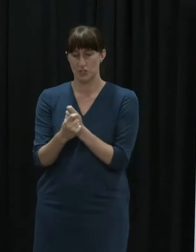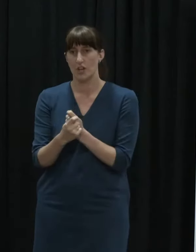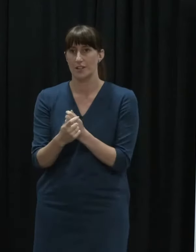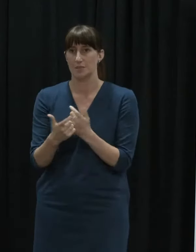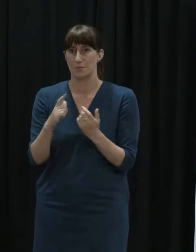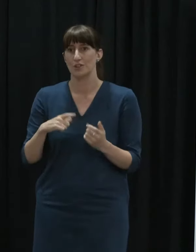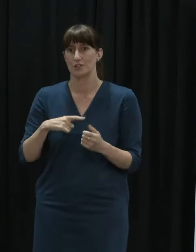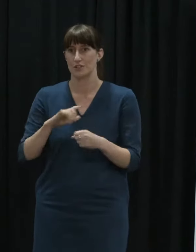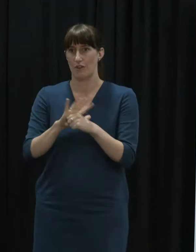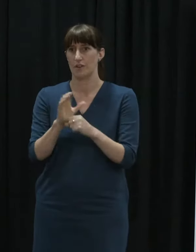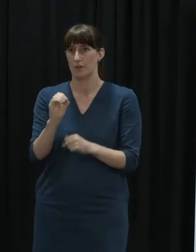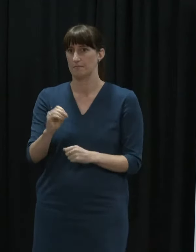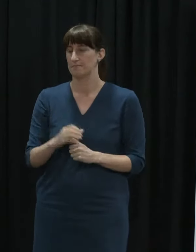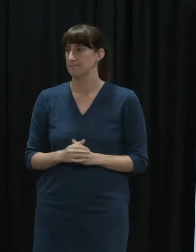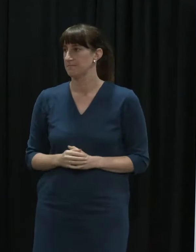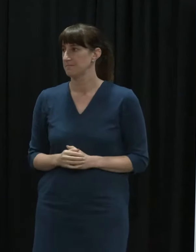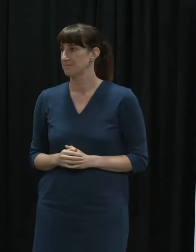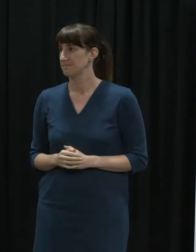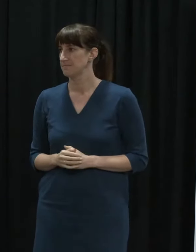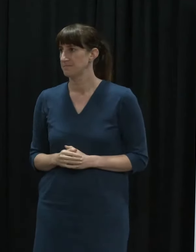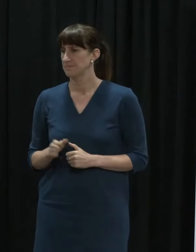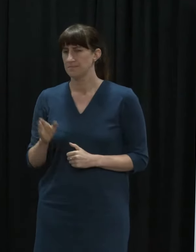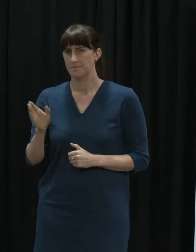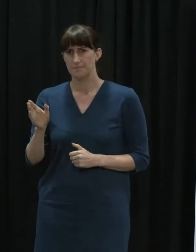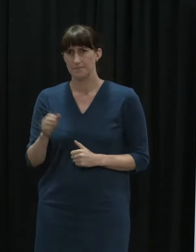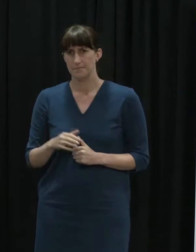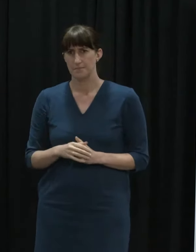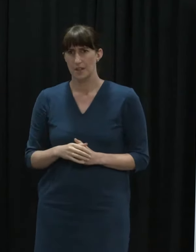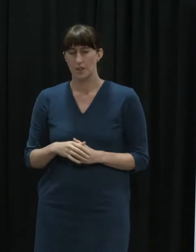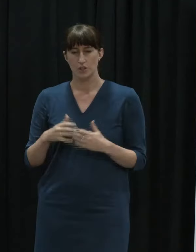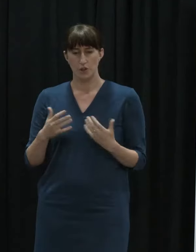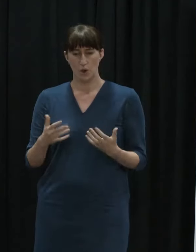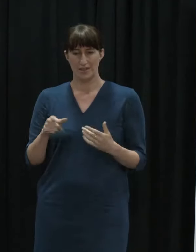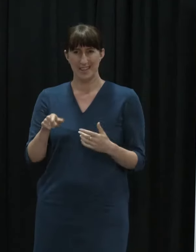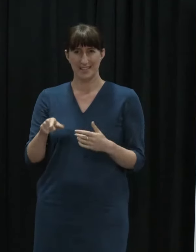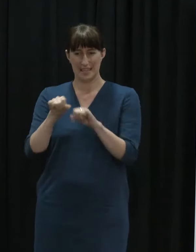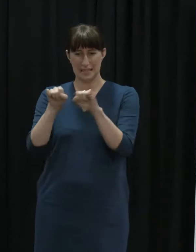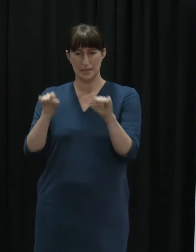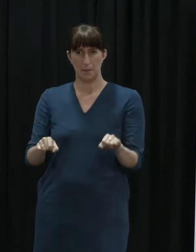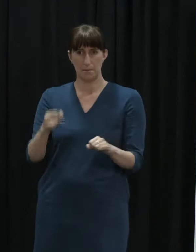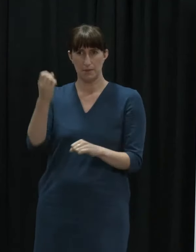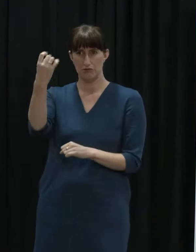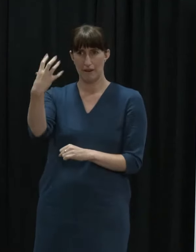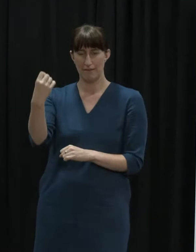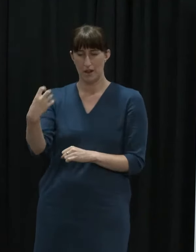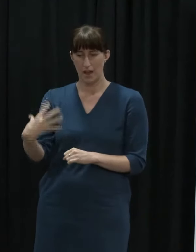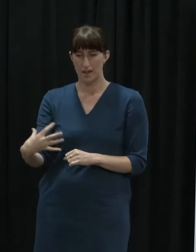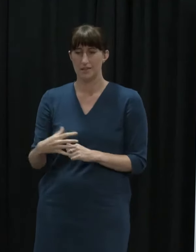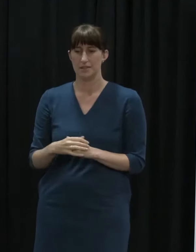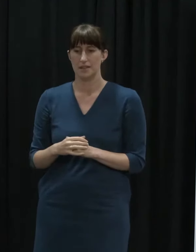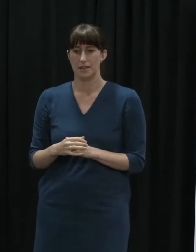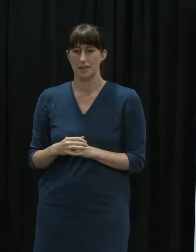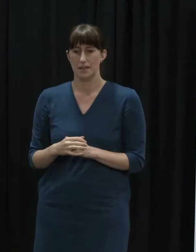away have then gone back to them.